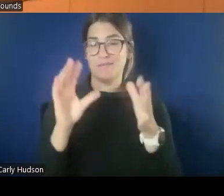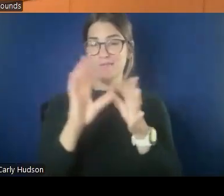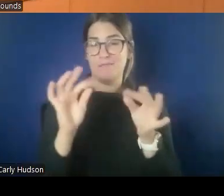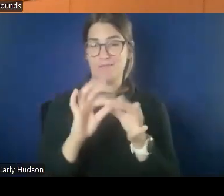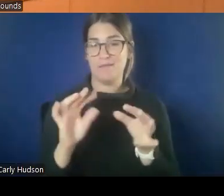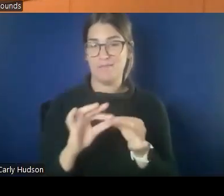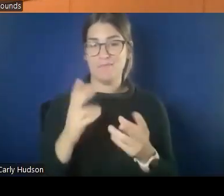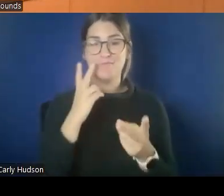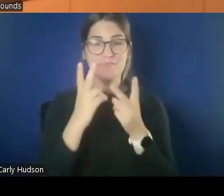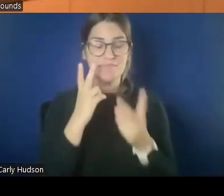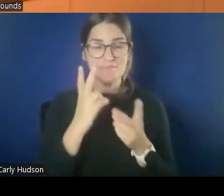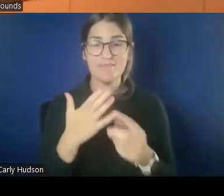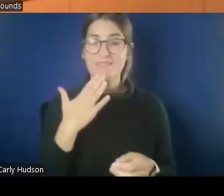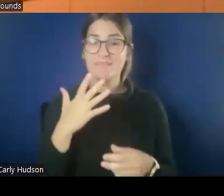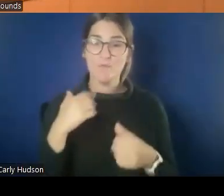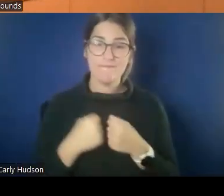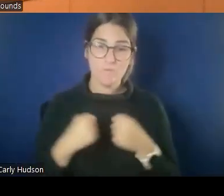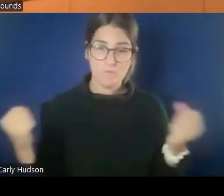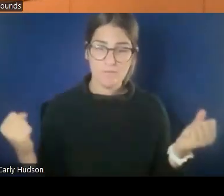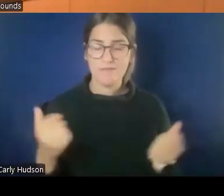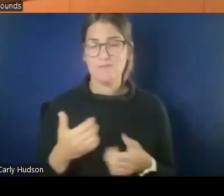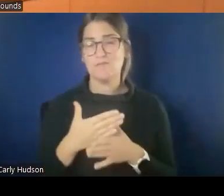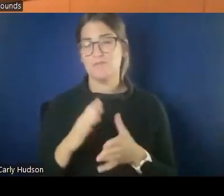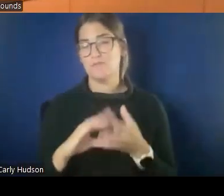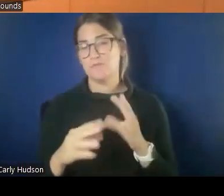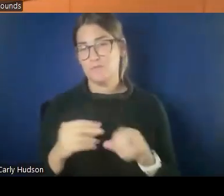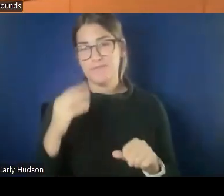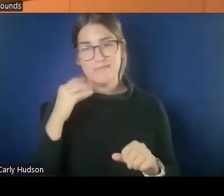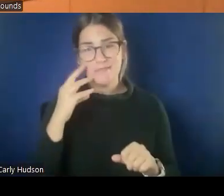thank you for your vulnerability and sharing your stories and experiences you are all an